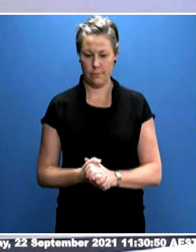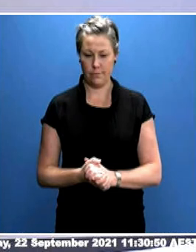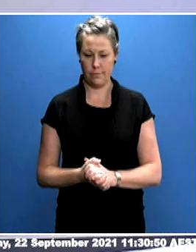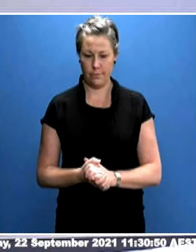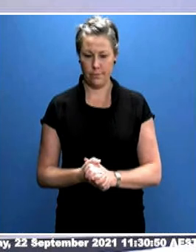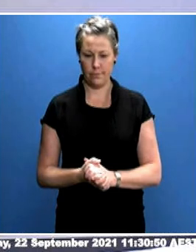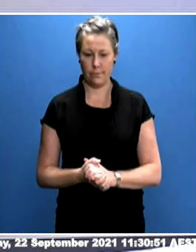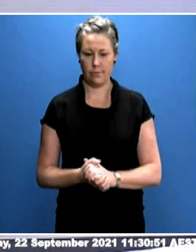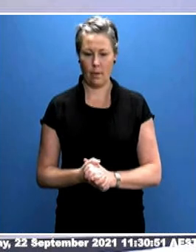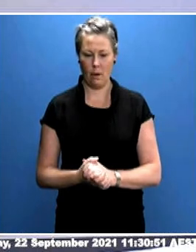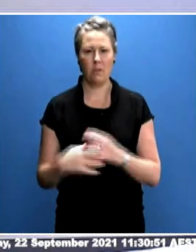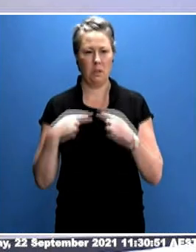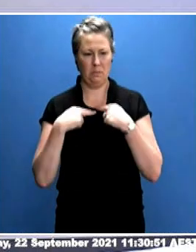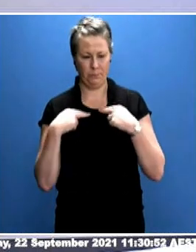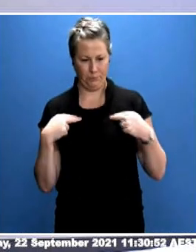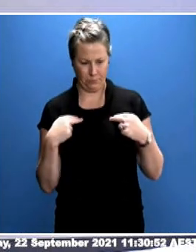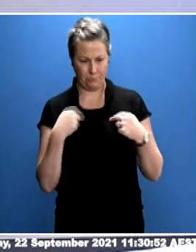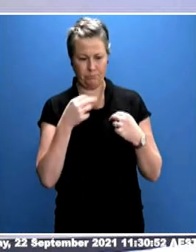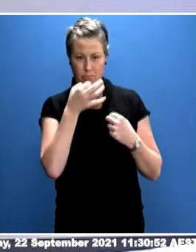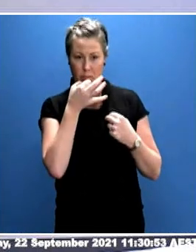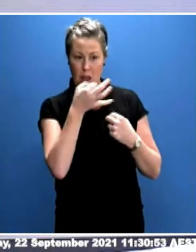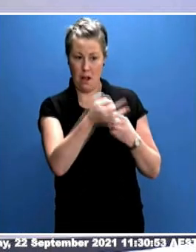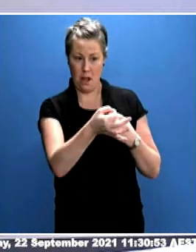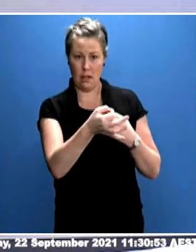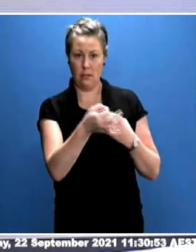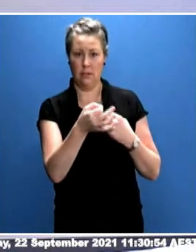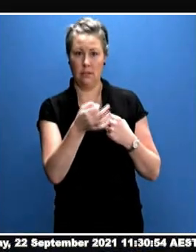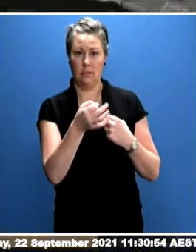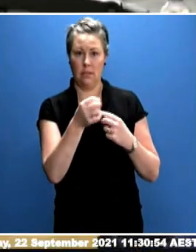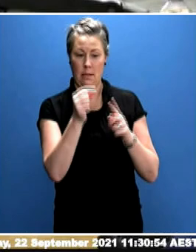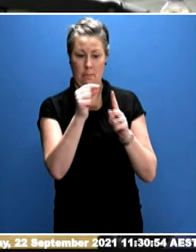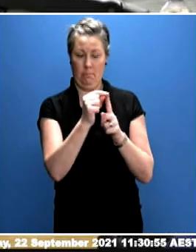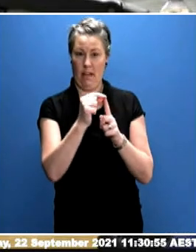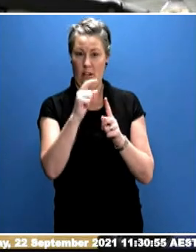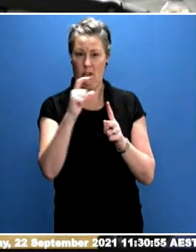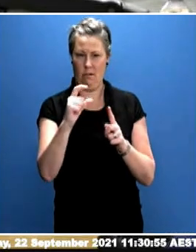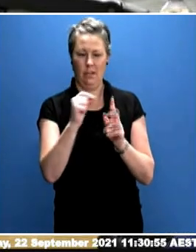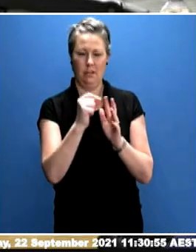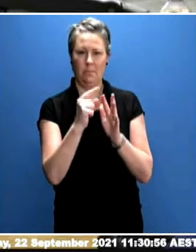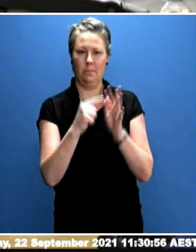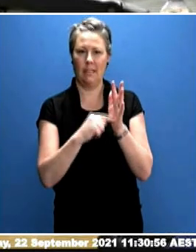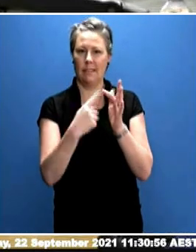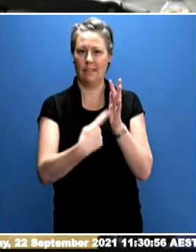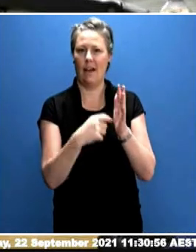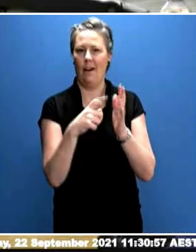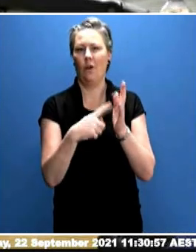Mr Collins, can I just follow then from your last answer about the context.